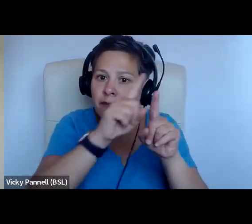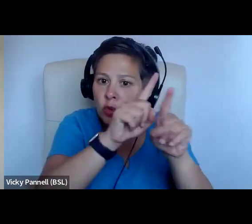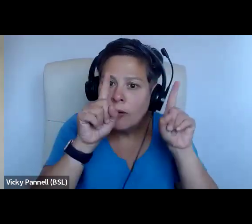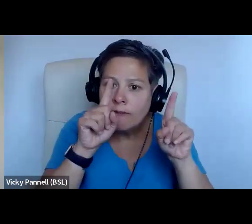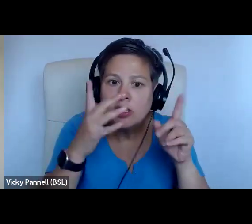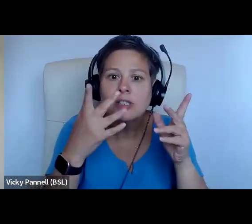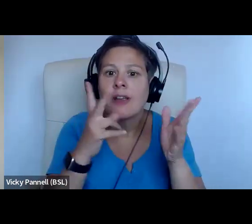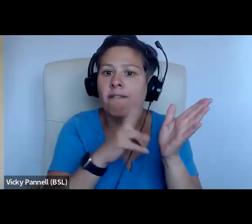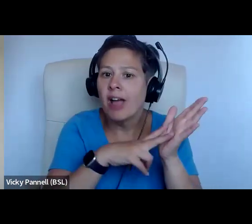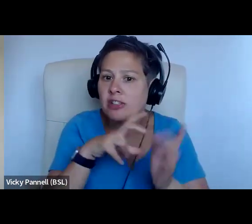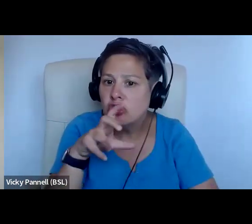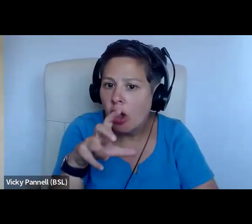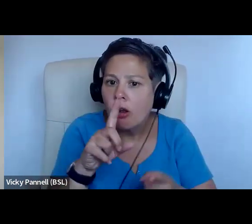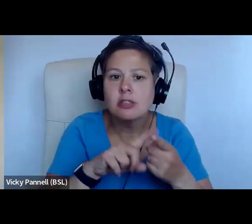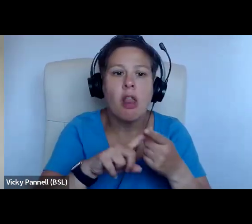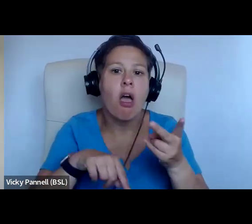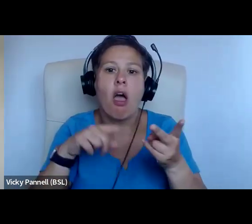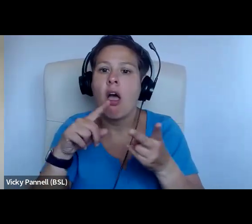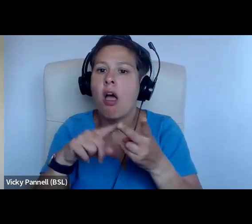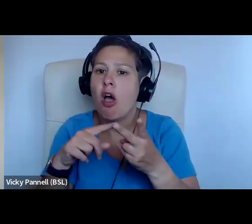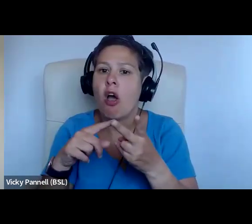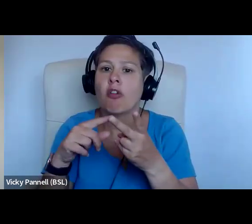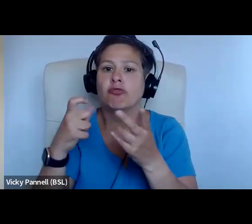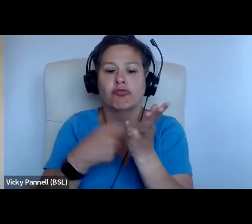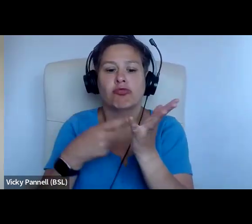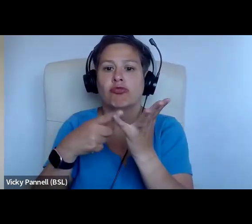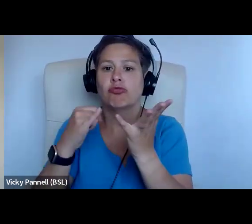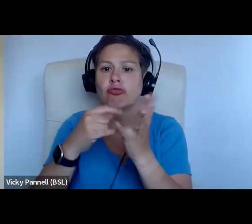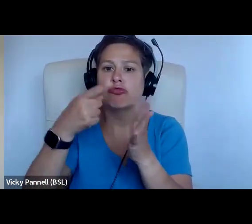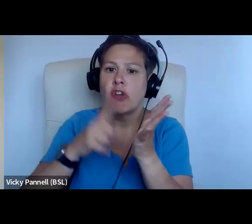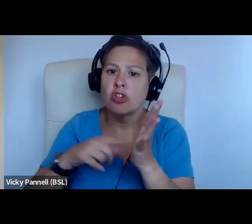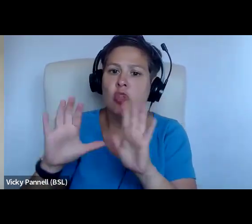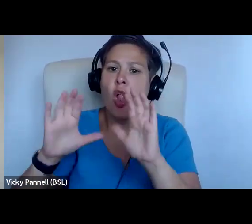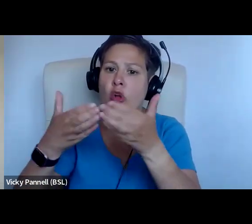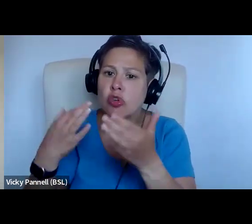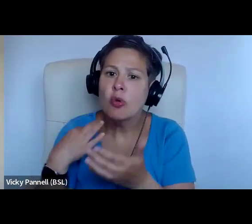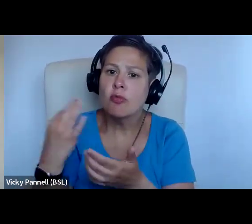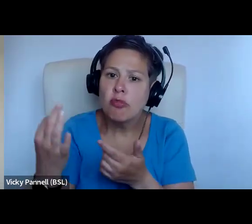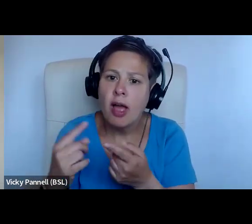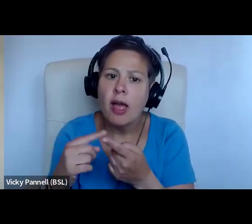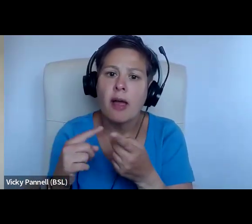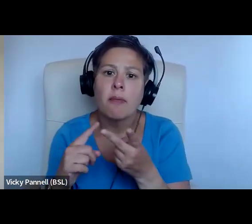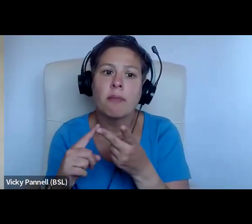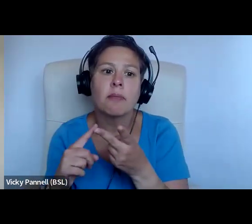it was genuinely really fascinating as someone who had just graduated and working a temporary graduate job at